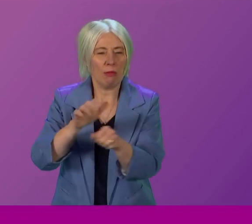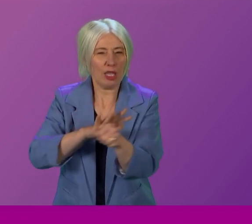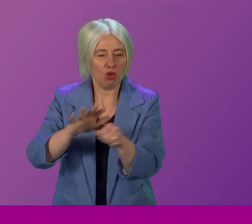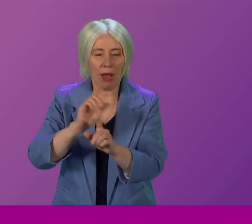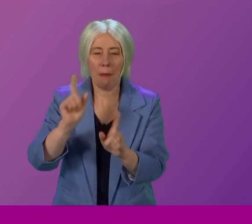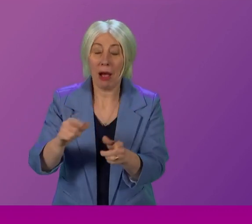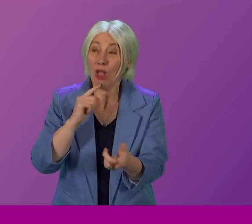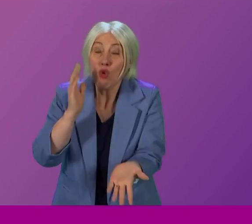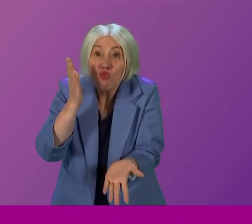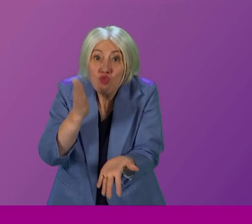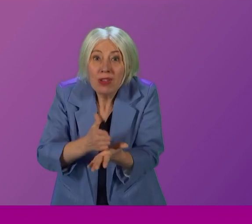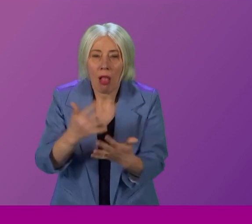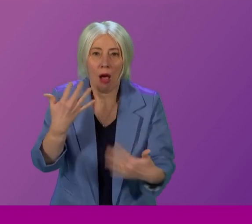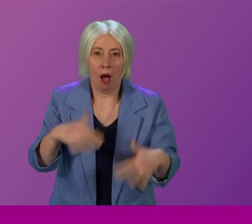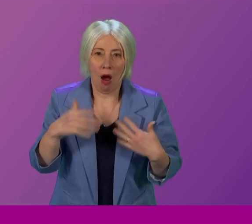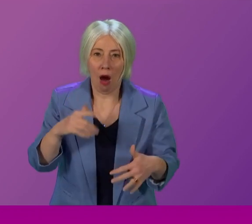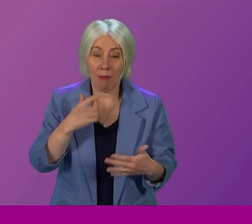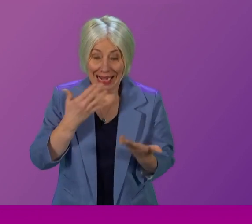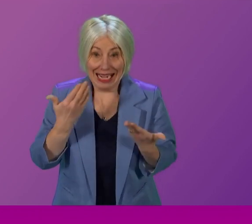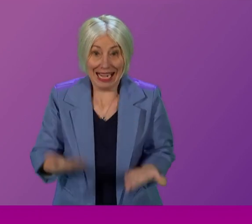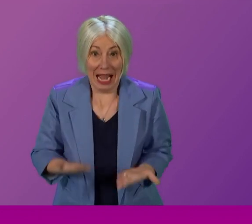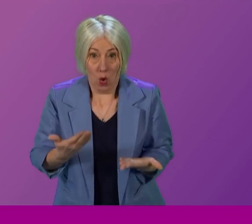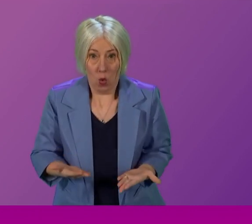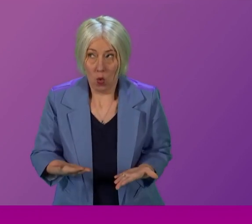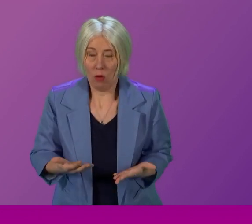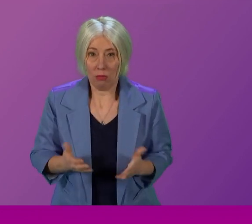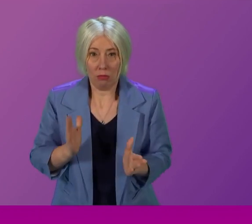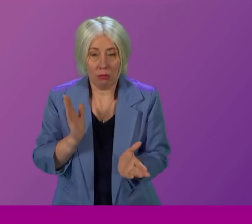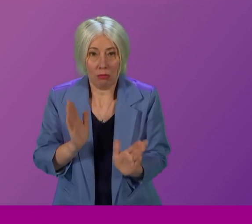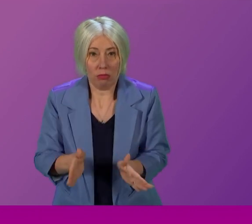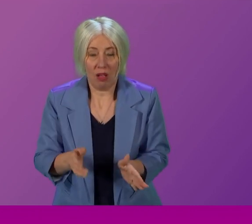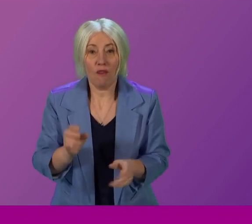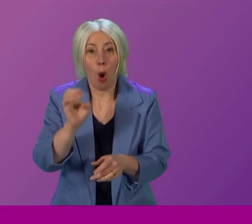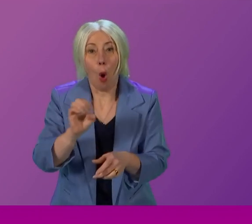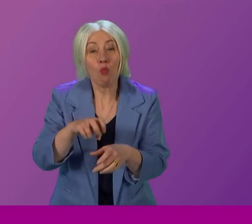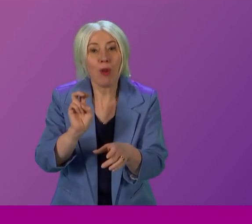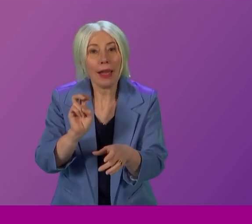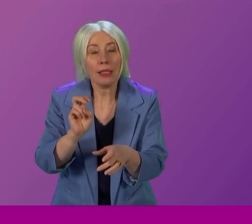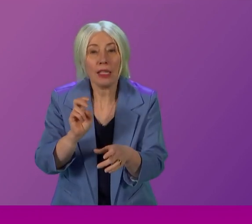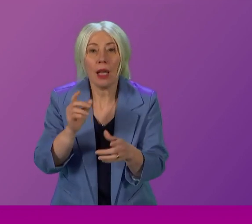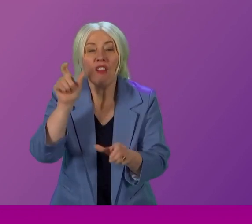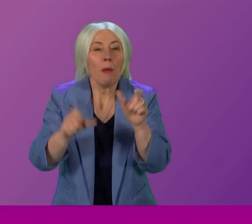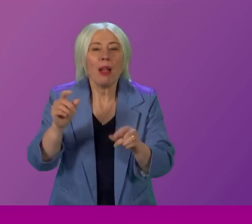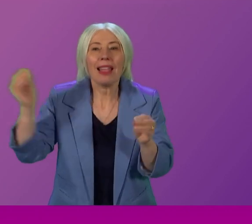very real harm that is being done today, right now, by Brexit. The loss of free movement is